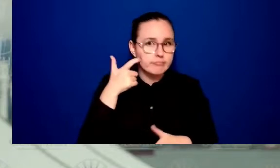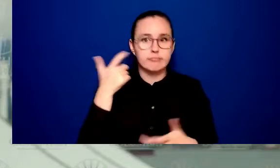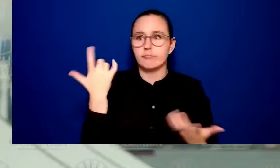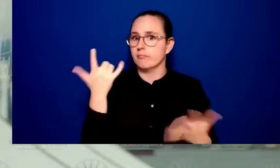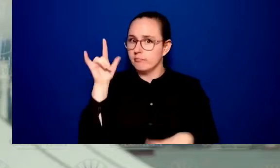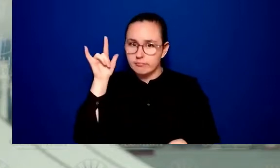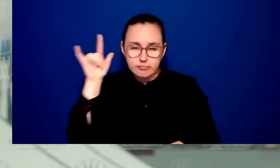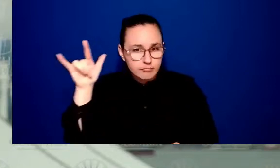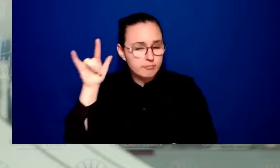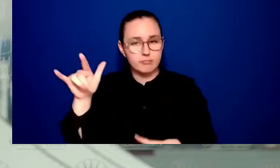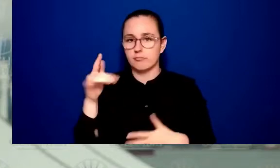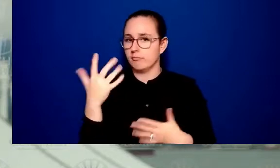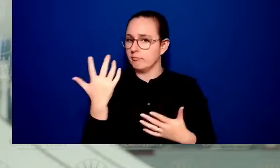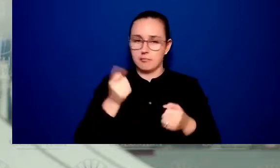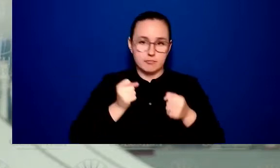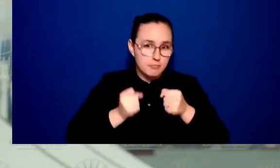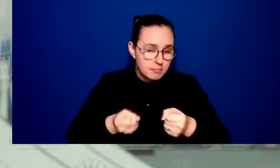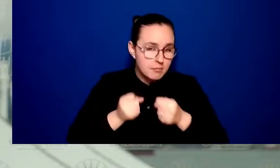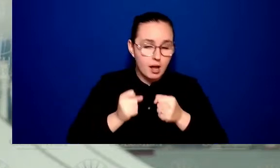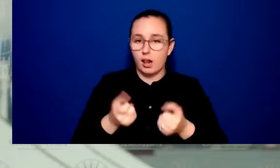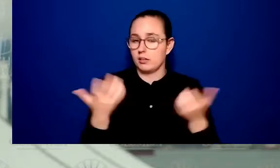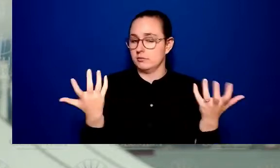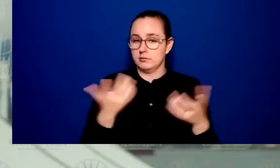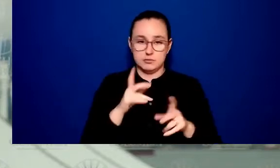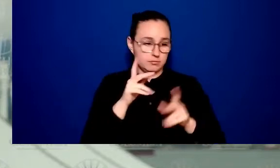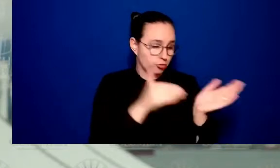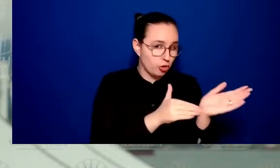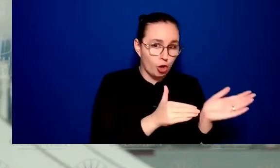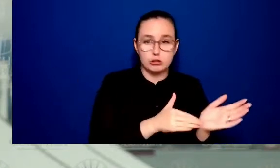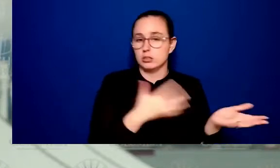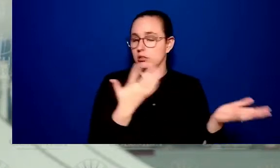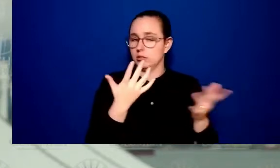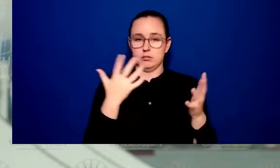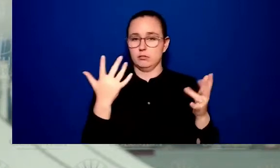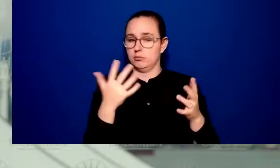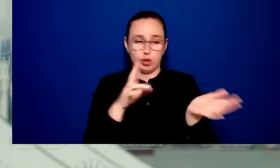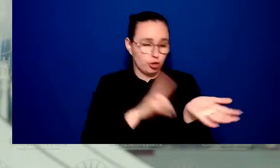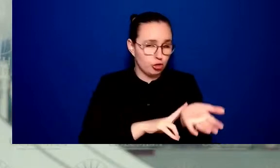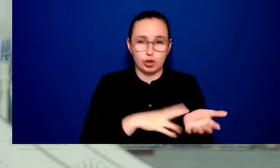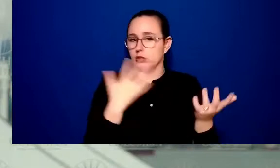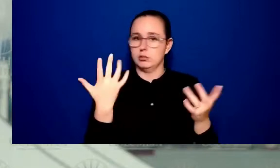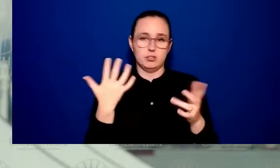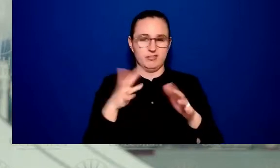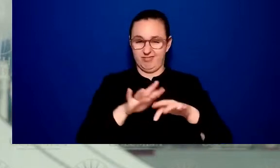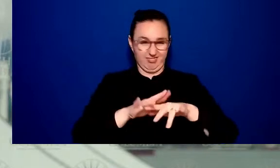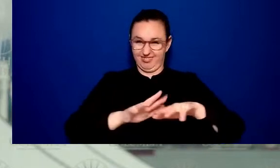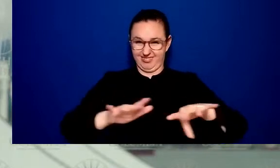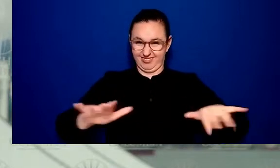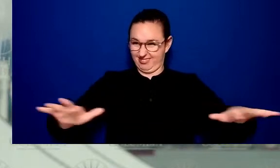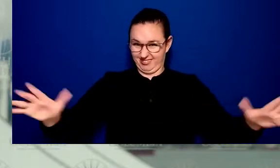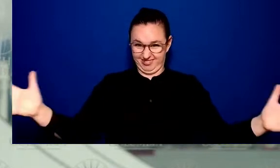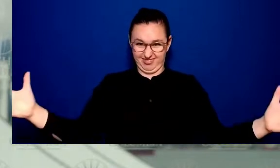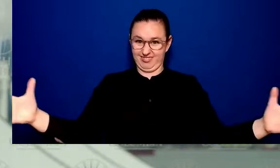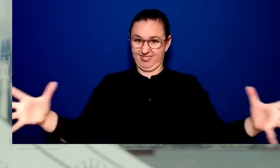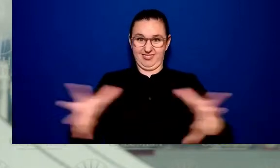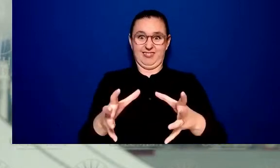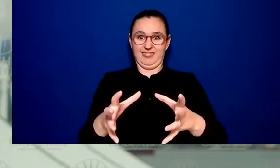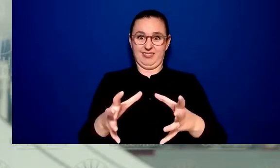on the ground and BC emergency health services. Health care workers are health sciences